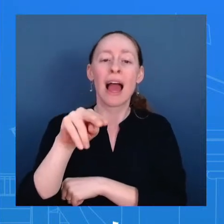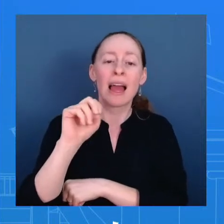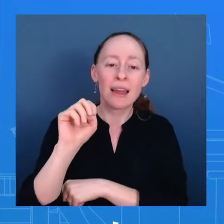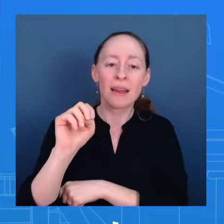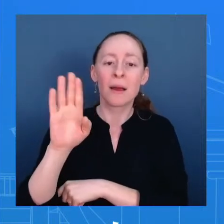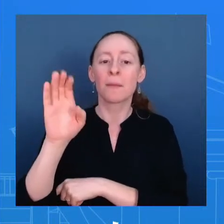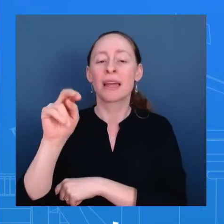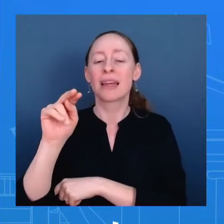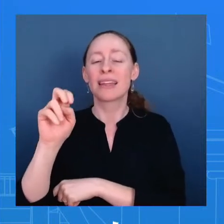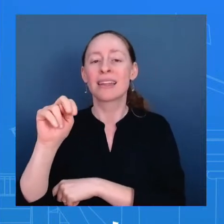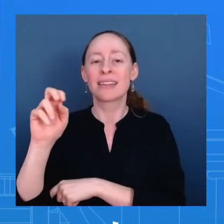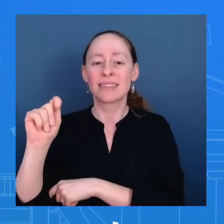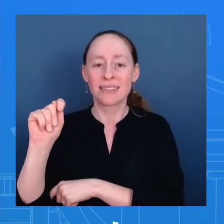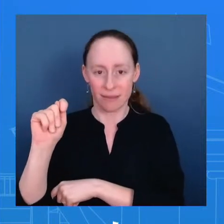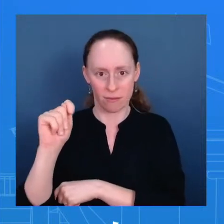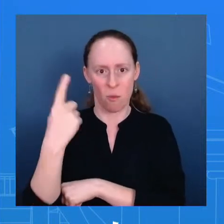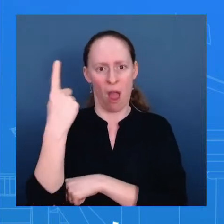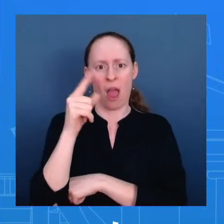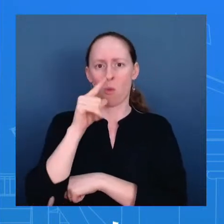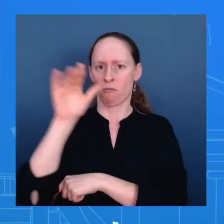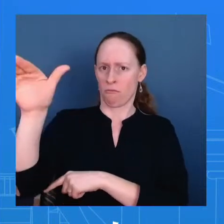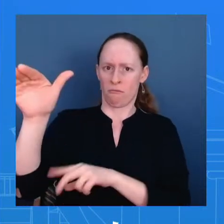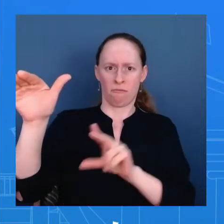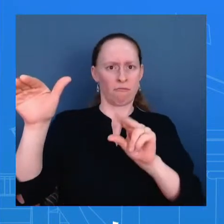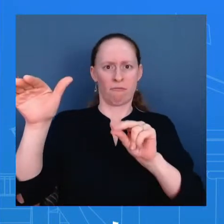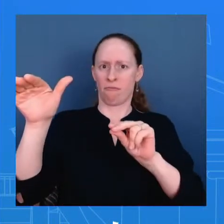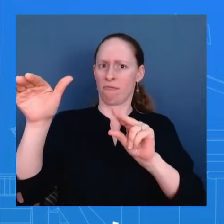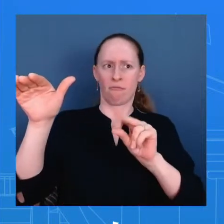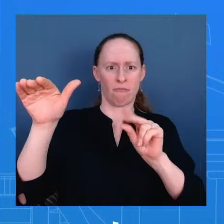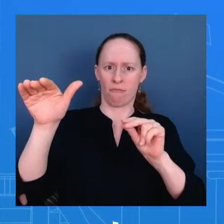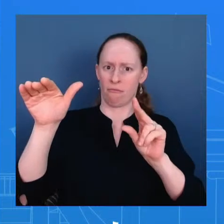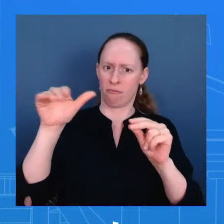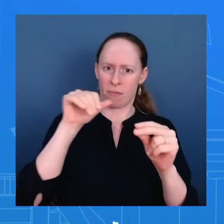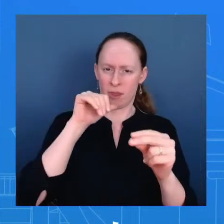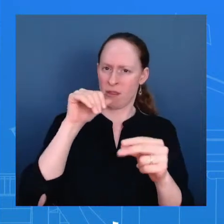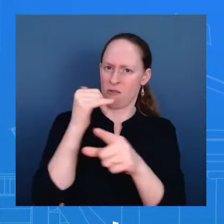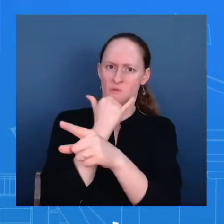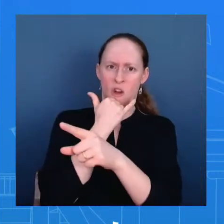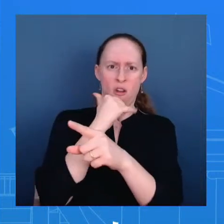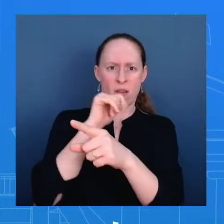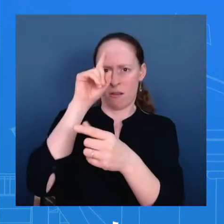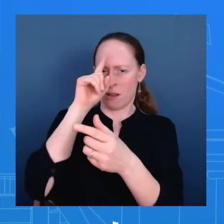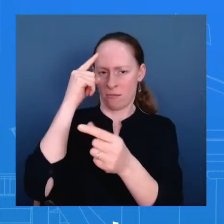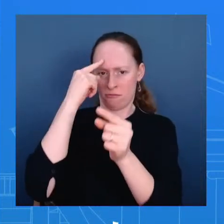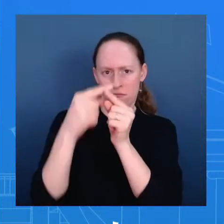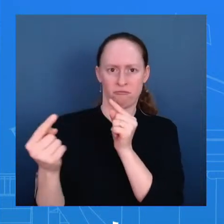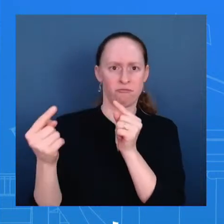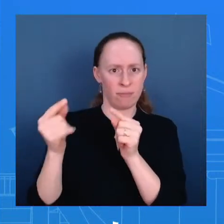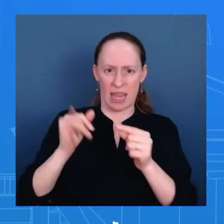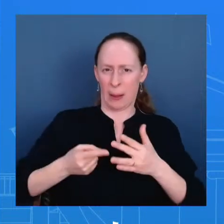Boiling v. Sharpe, that was argued alongside Brown v. Board, and Cheryl Brown Henderson,